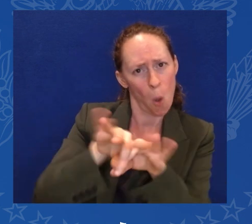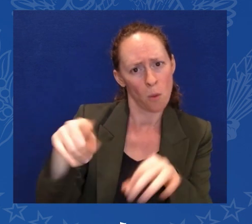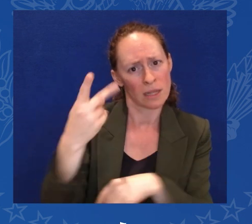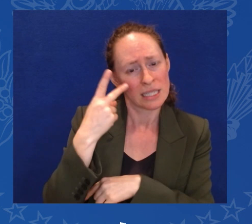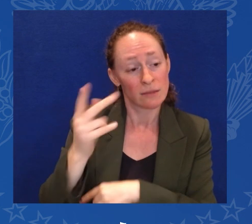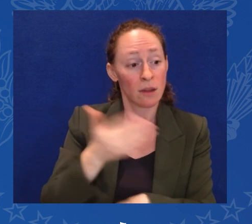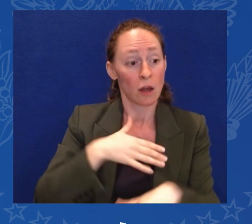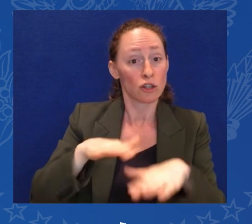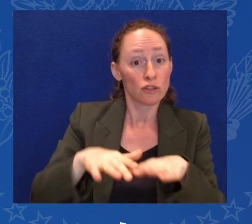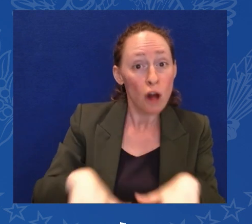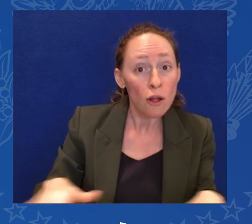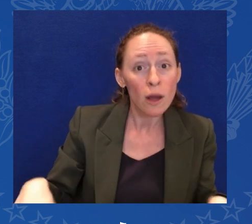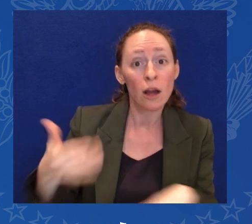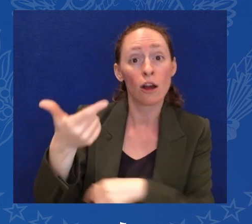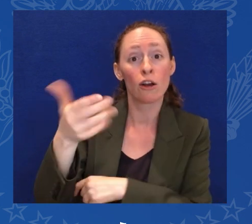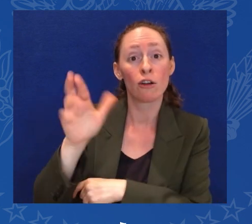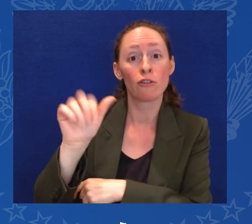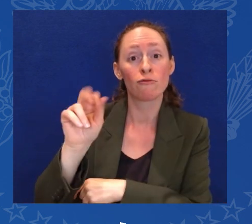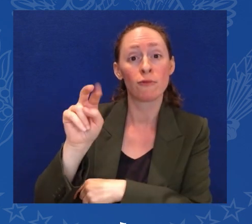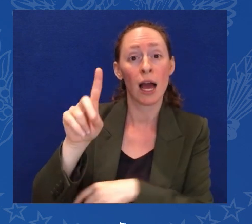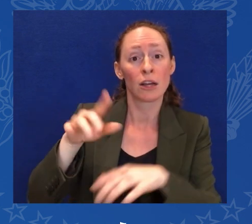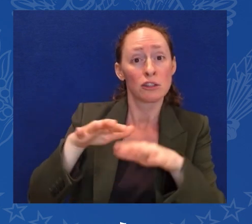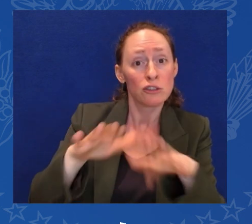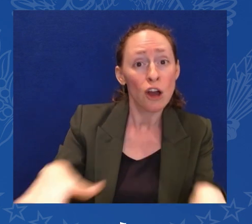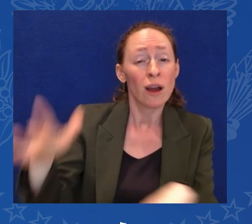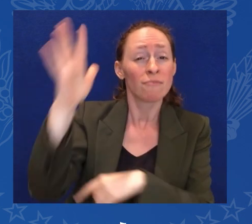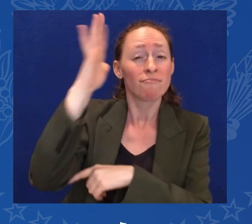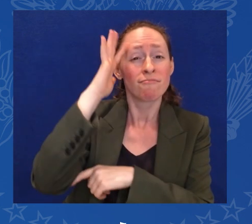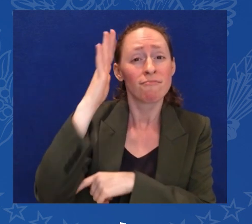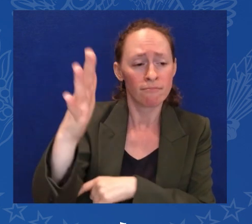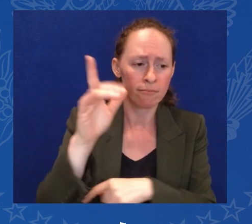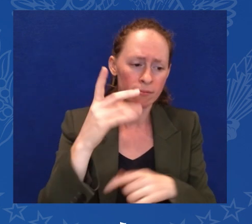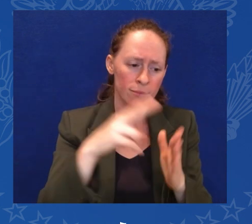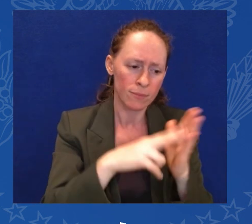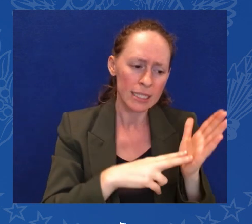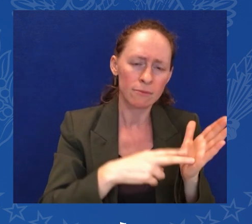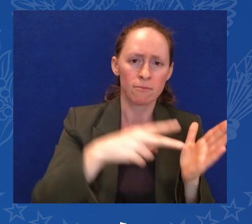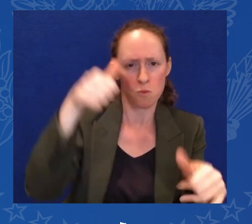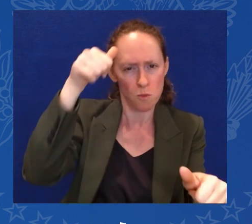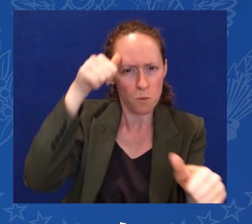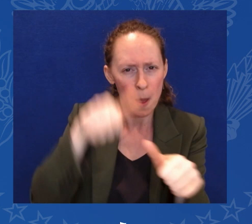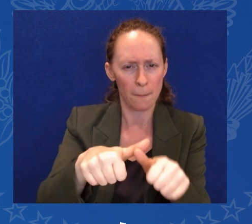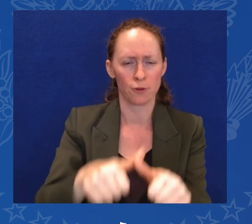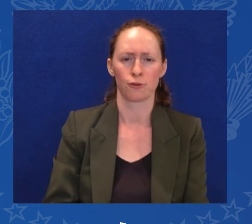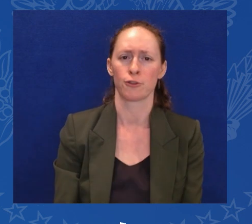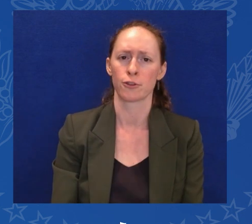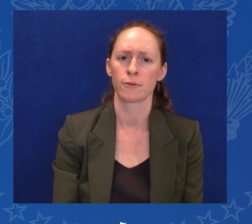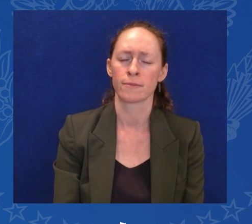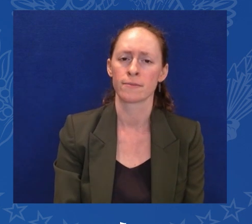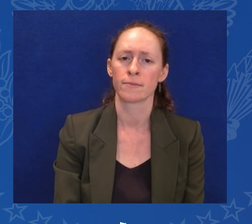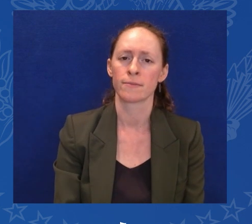I've said it before. It was a lesson I learned coming out of the -- not like real leaders in the Civil Rights Movement --